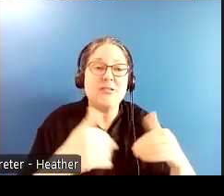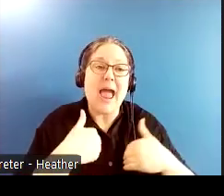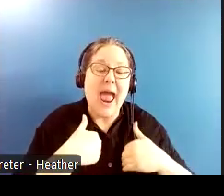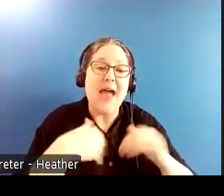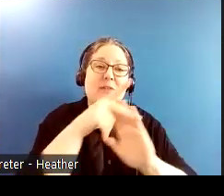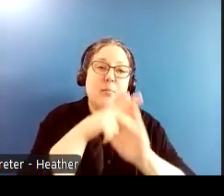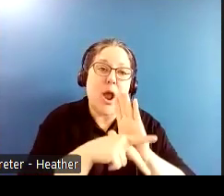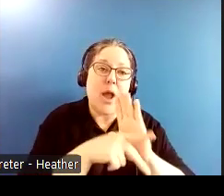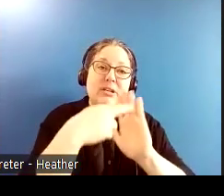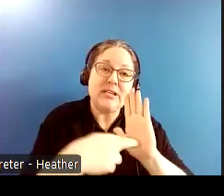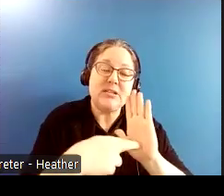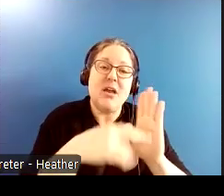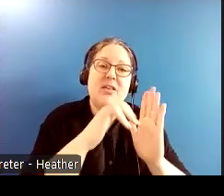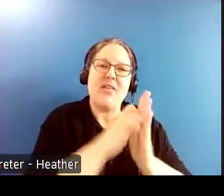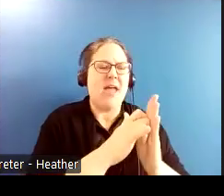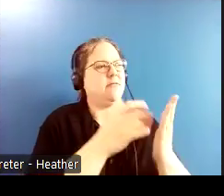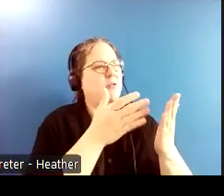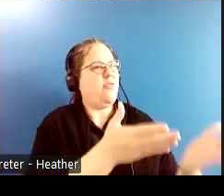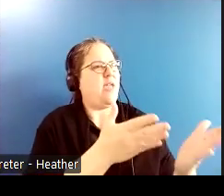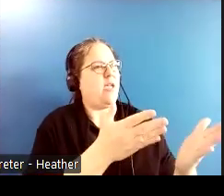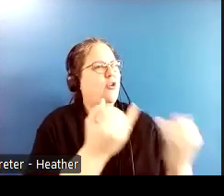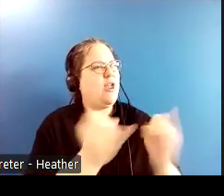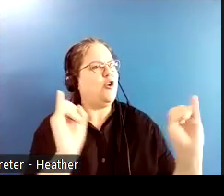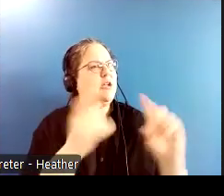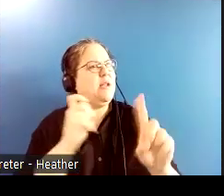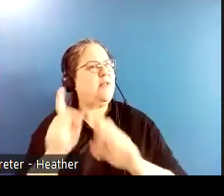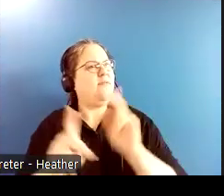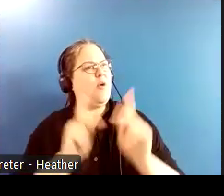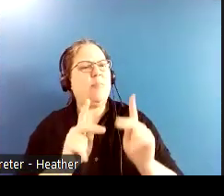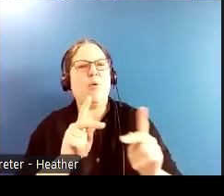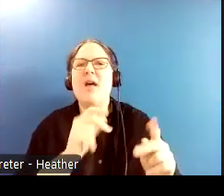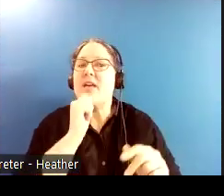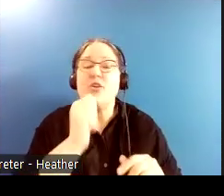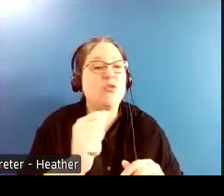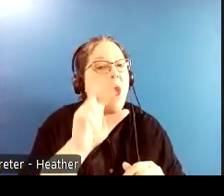exist independently of us and appear to be totally non-random. If you perform the same operation